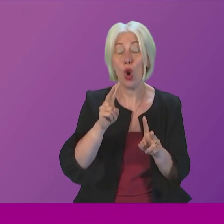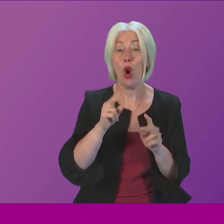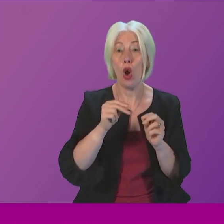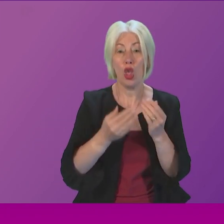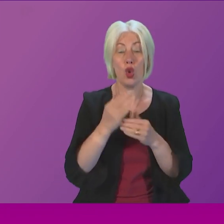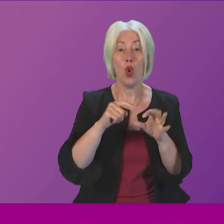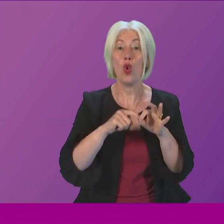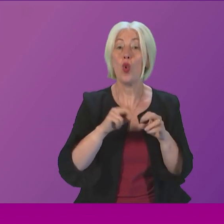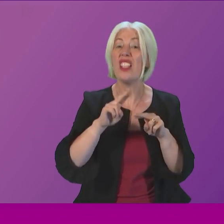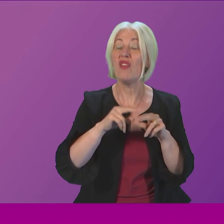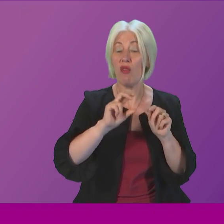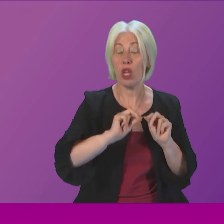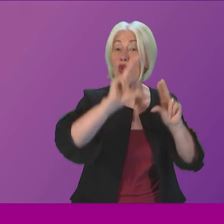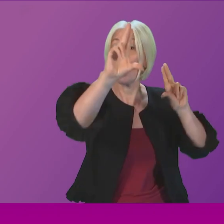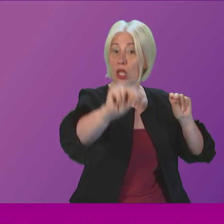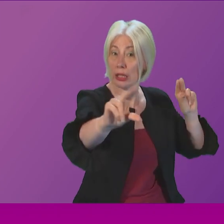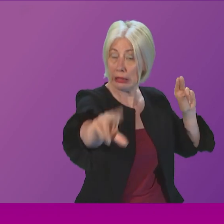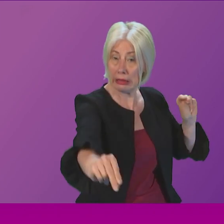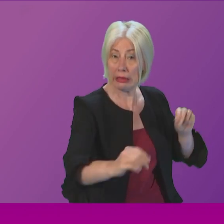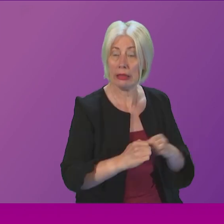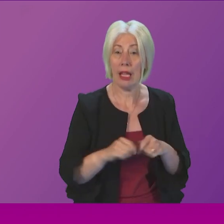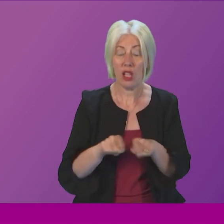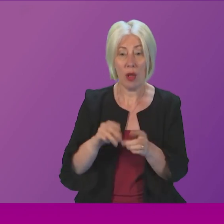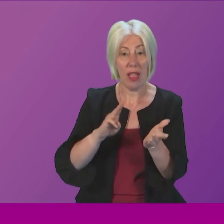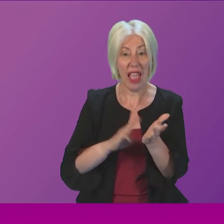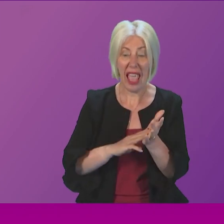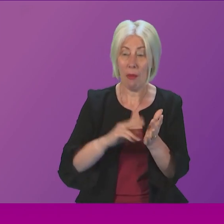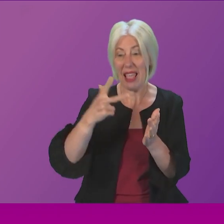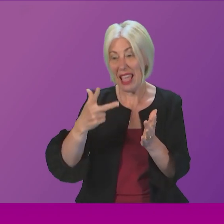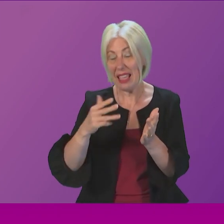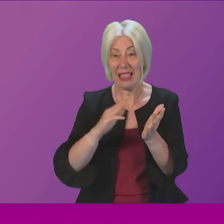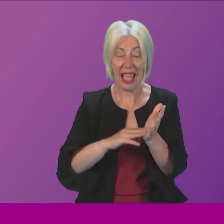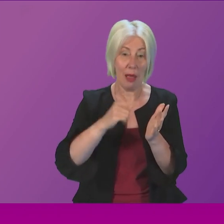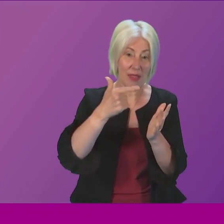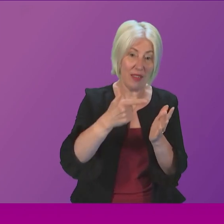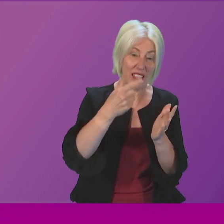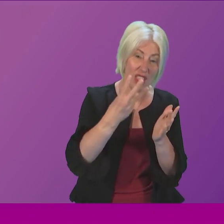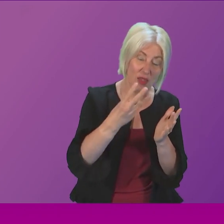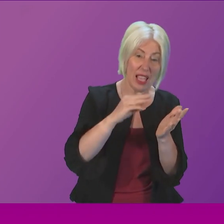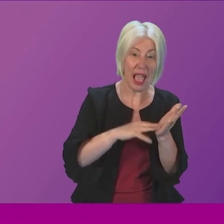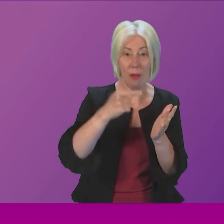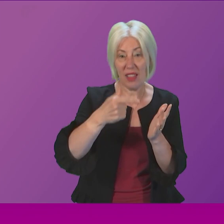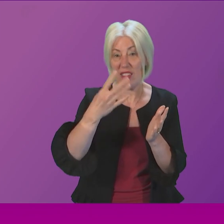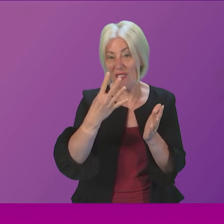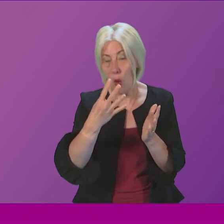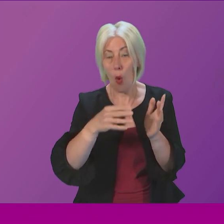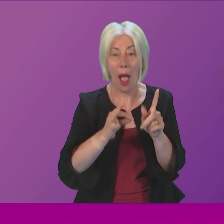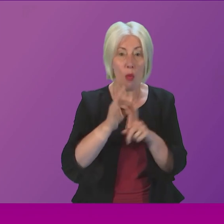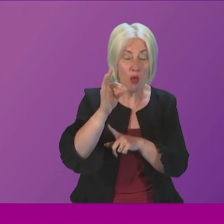the Aberdeen western peripheral route, the M8, M73 and M74 motorway improvement projects